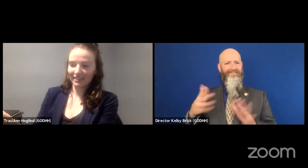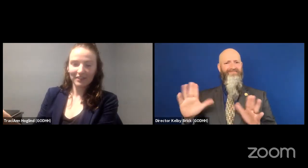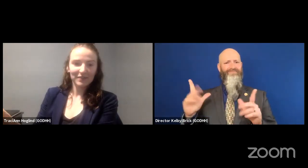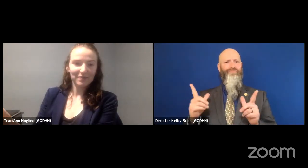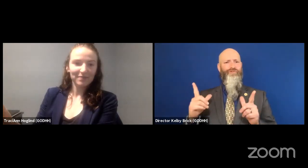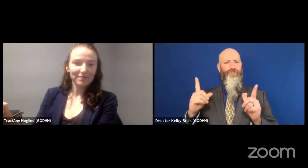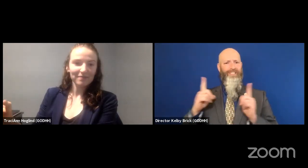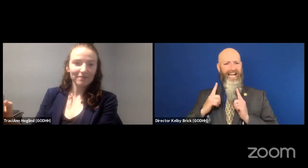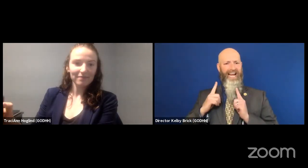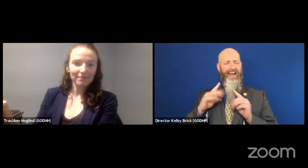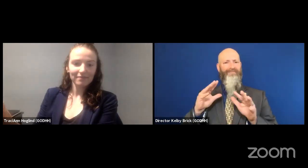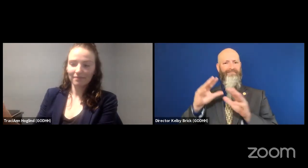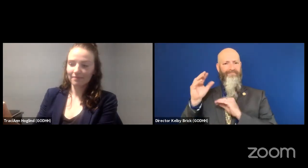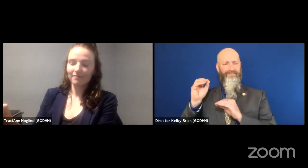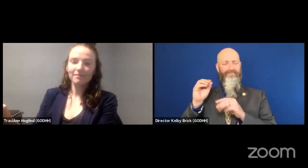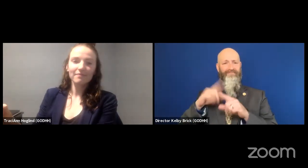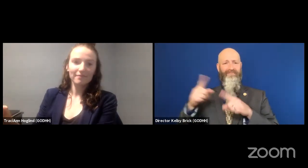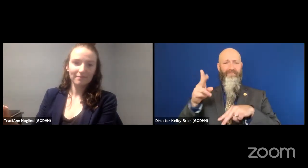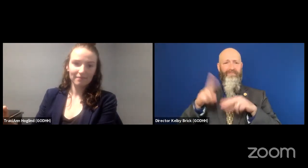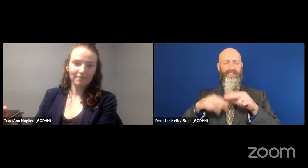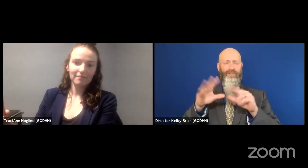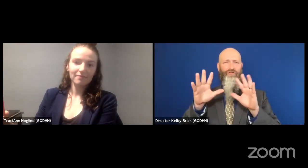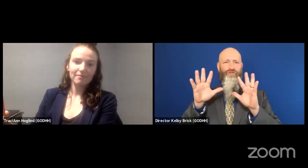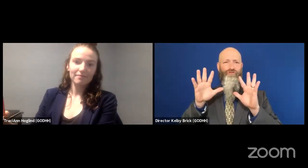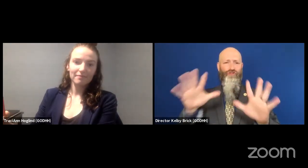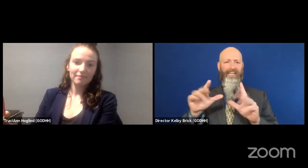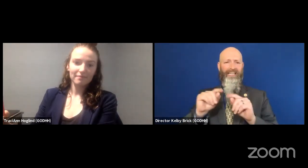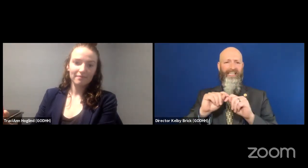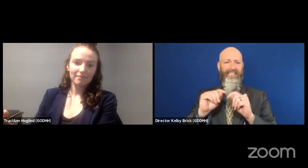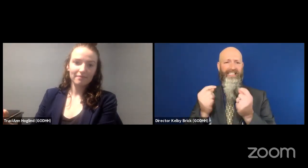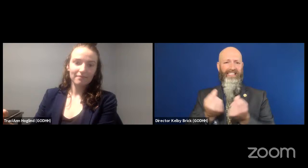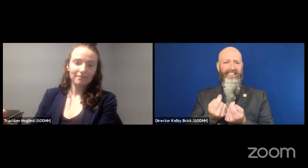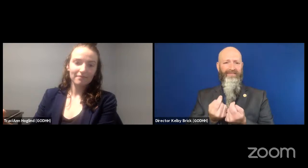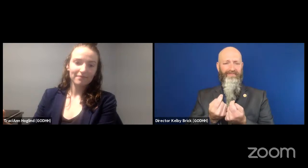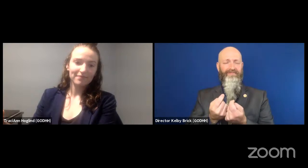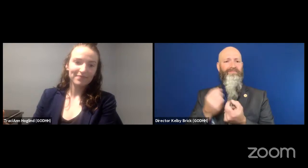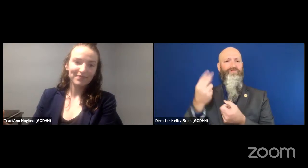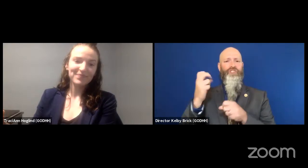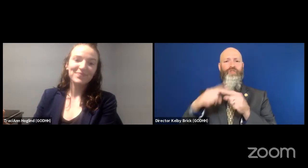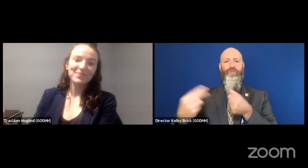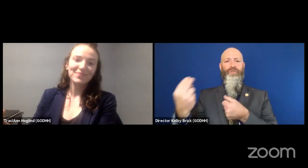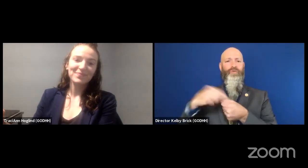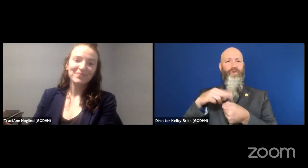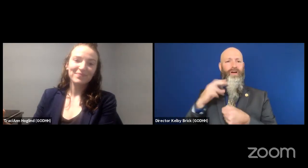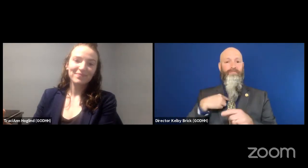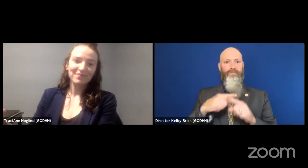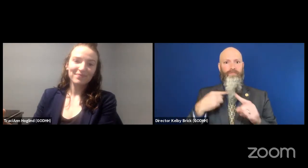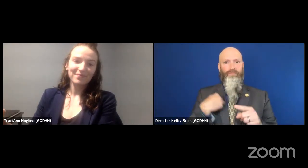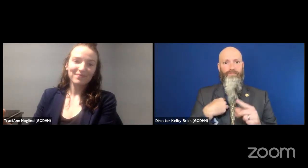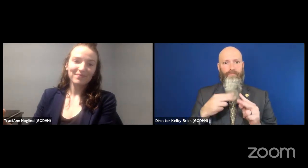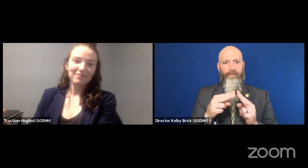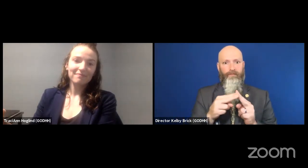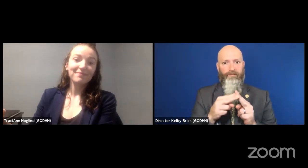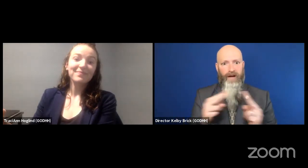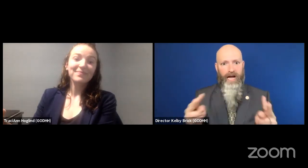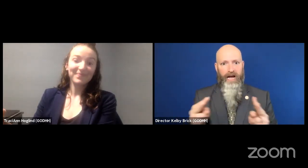Fran has retired and she left a great team in place. Unfortunately, she